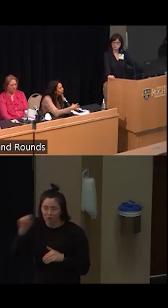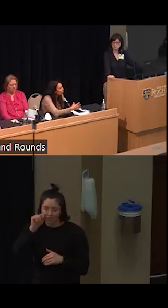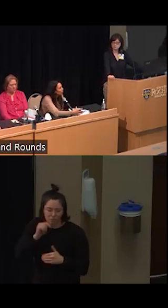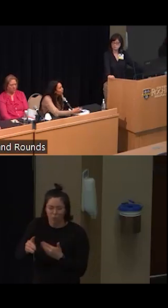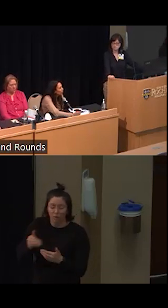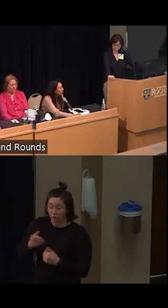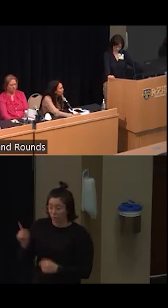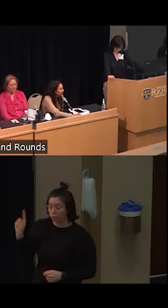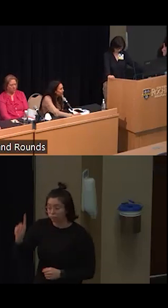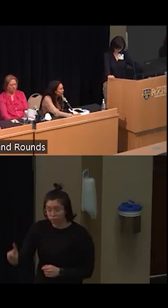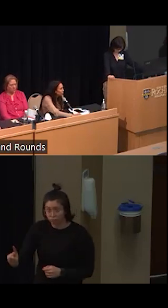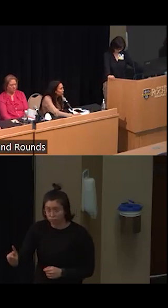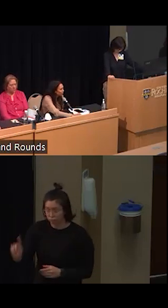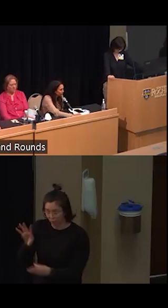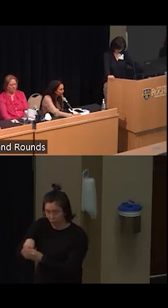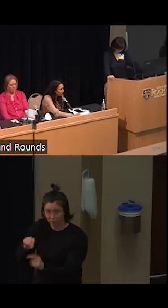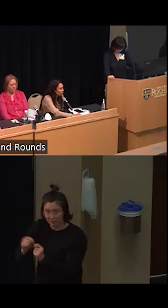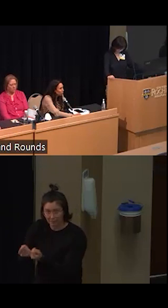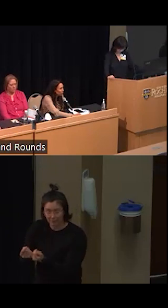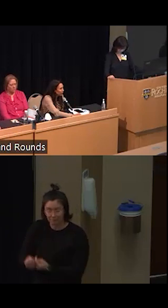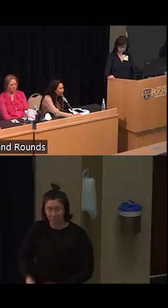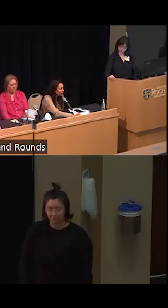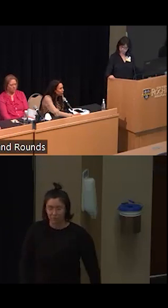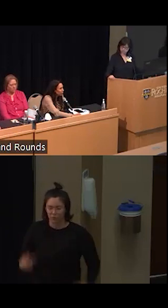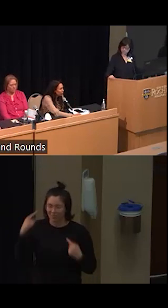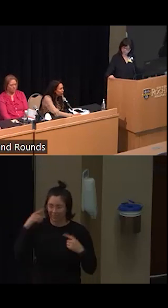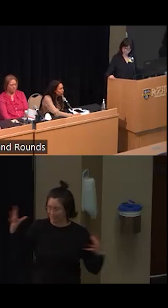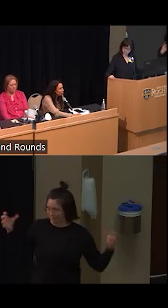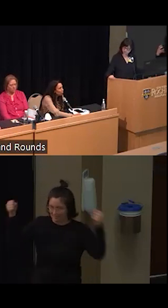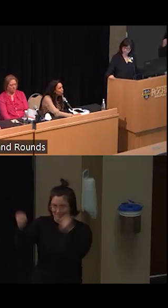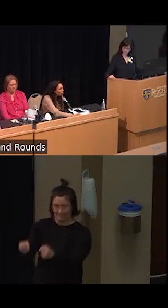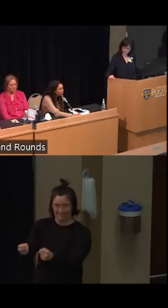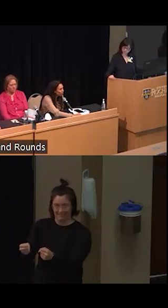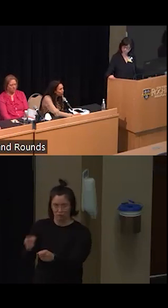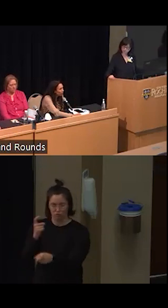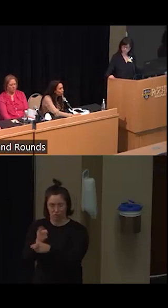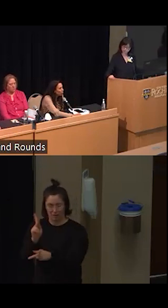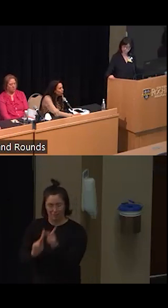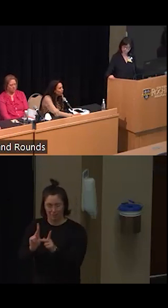being a part of of that team too so I think it's bringing in the right people sooner than what we